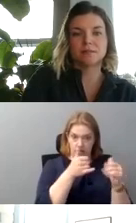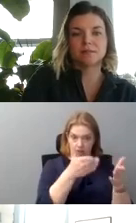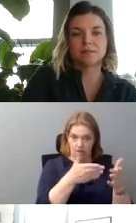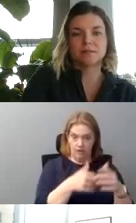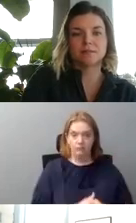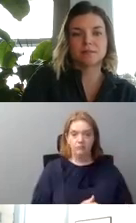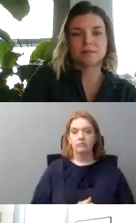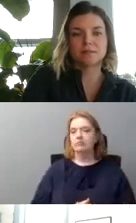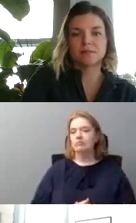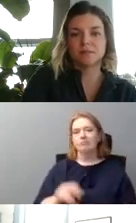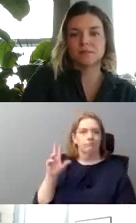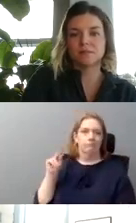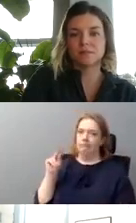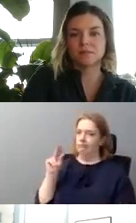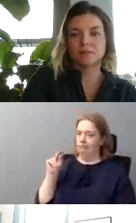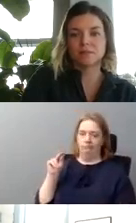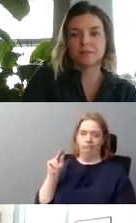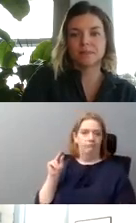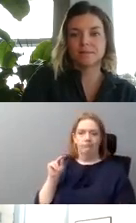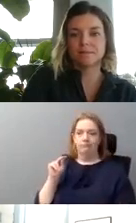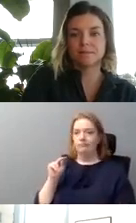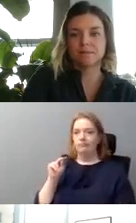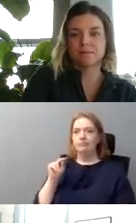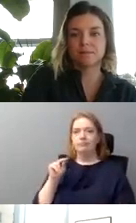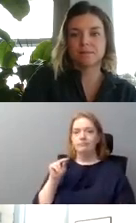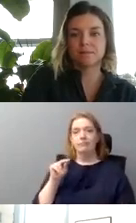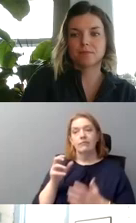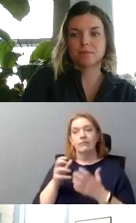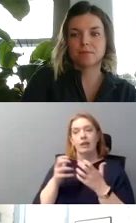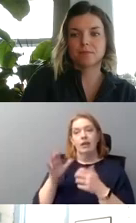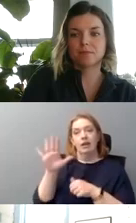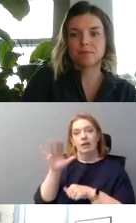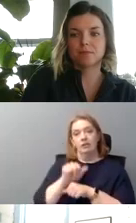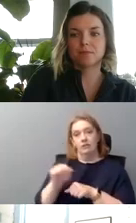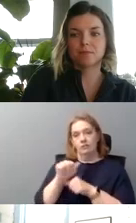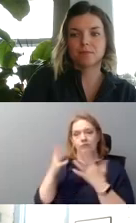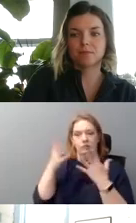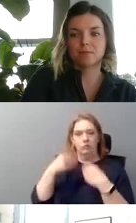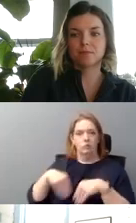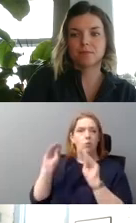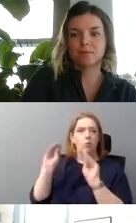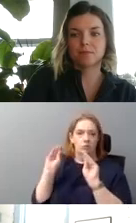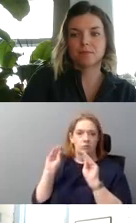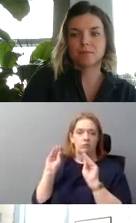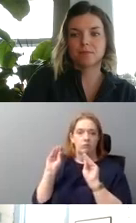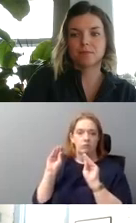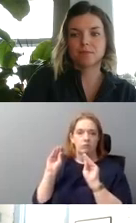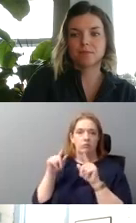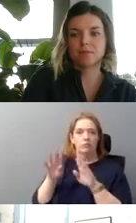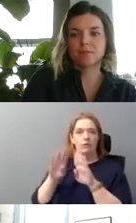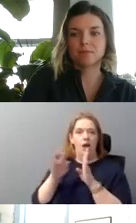S: No, I'm pretty sure that a lot of work was sold as the house was being sold, and so there's